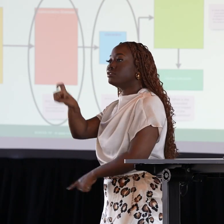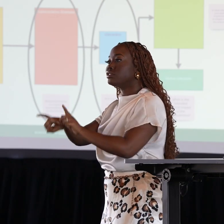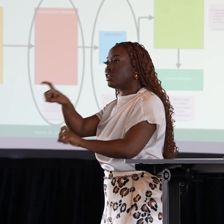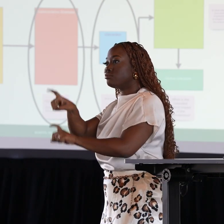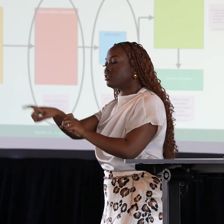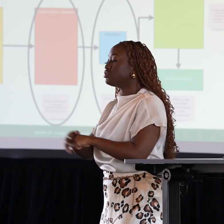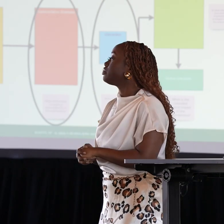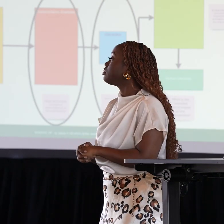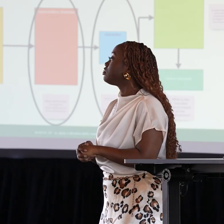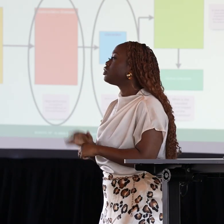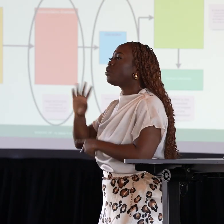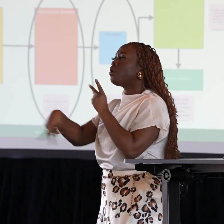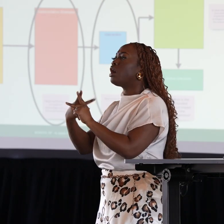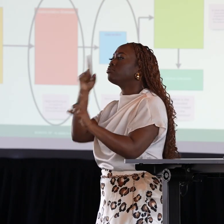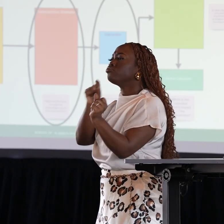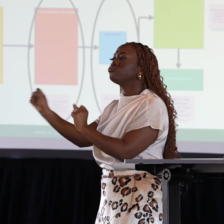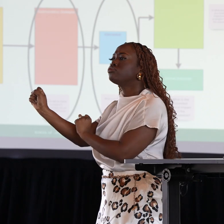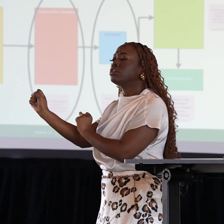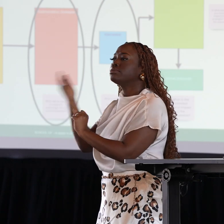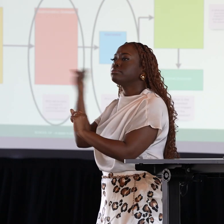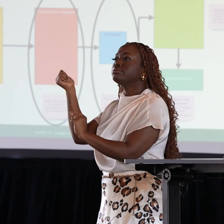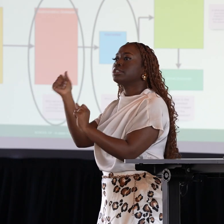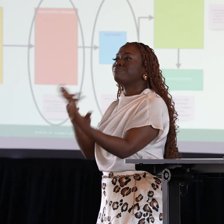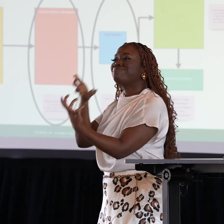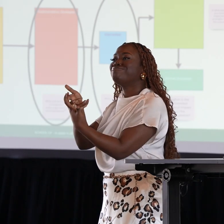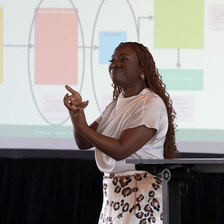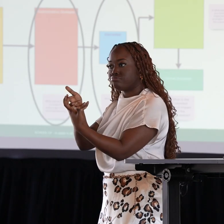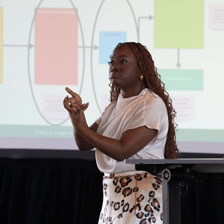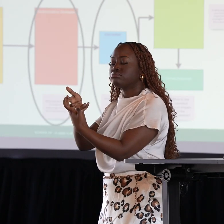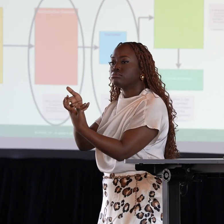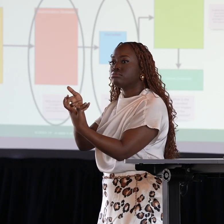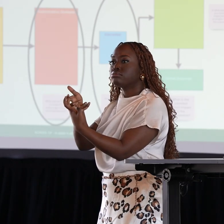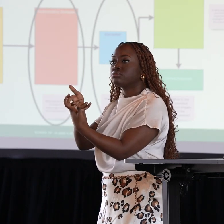is, what kinds of strategies are best suited to implement